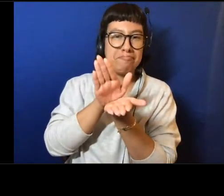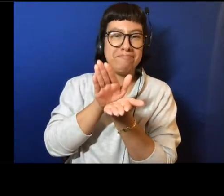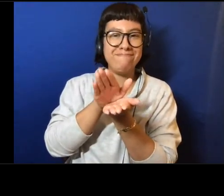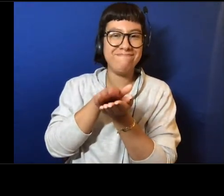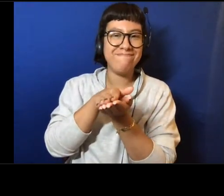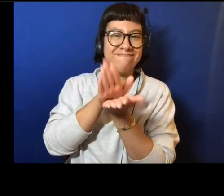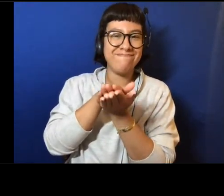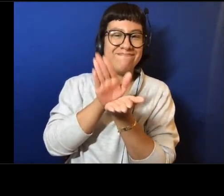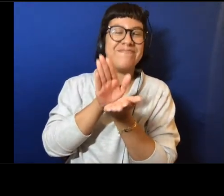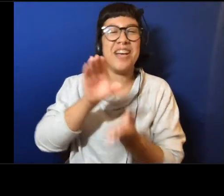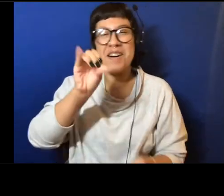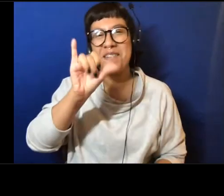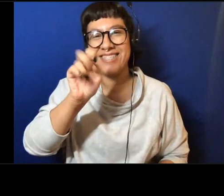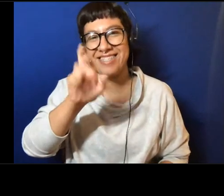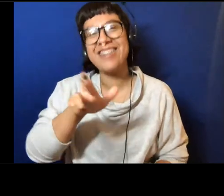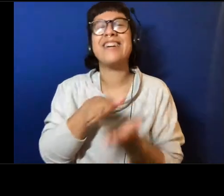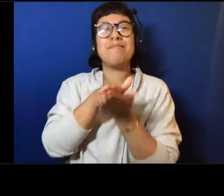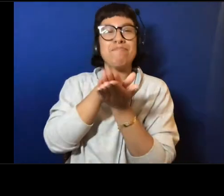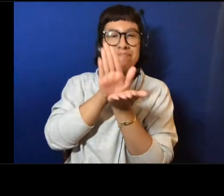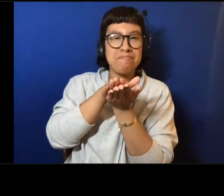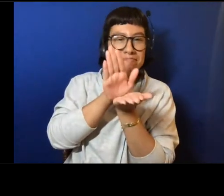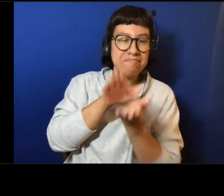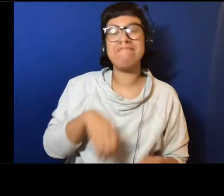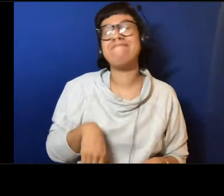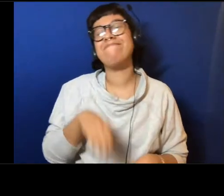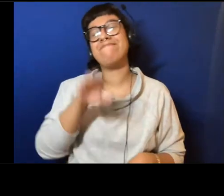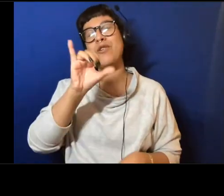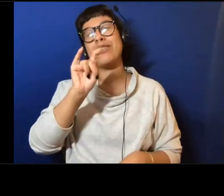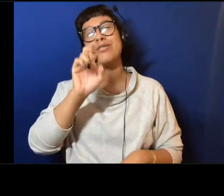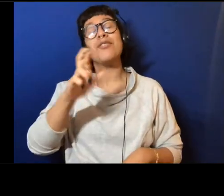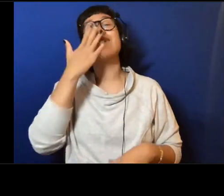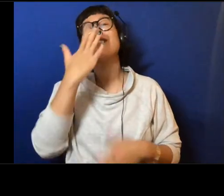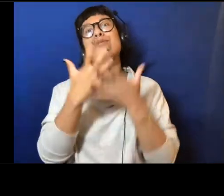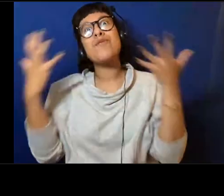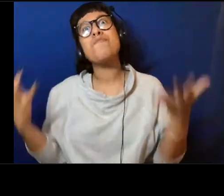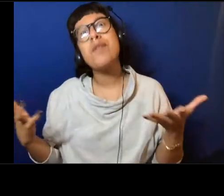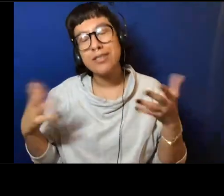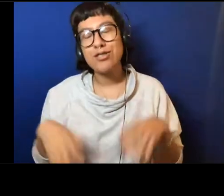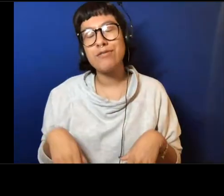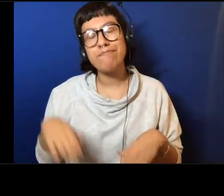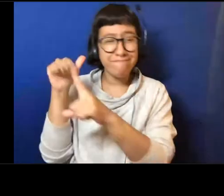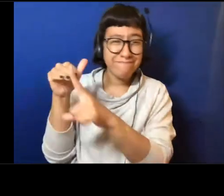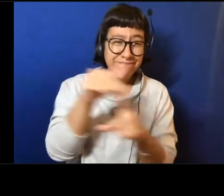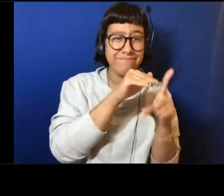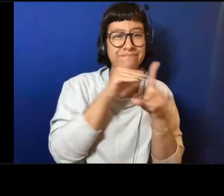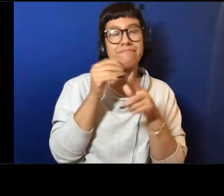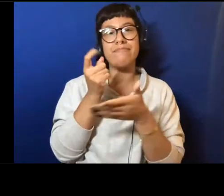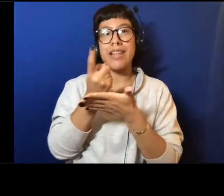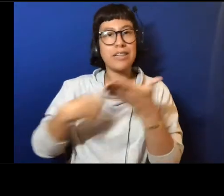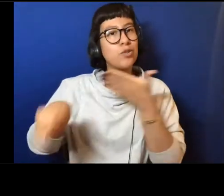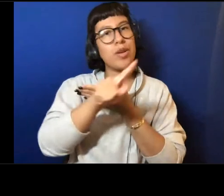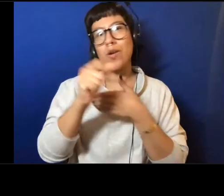Yes, there we go, there's the oyster. So thank you very much. Just as a reminder, next week, we will not have a NOAA Live